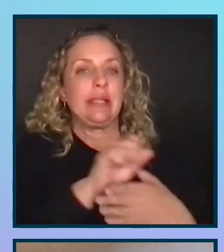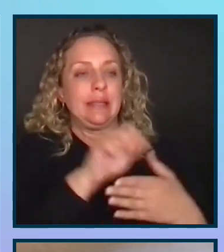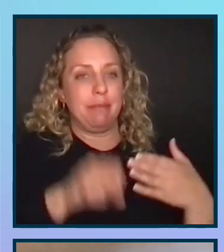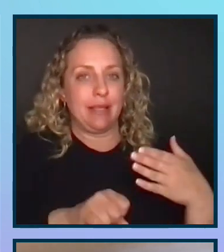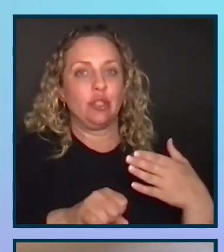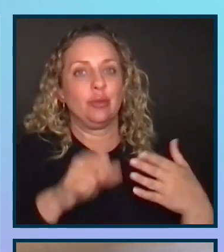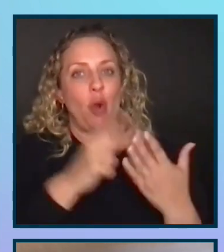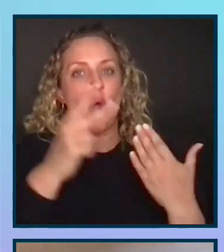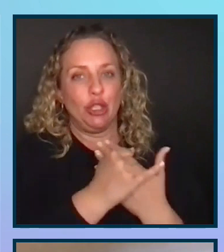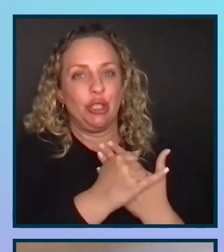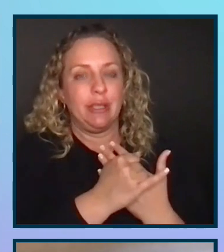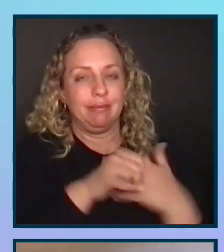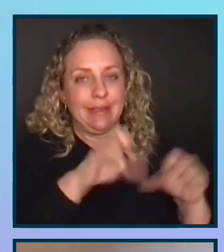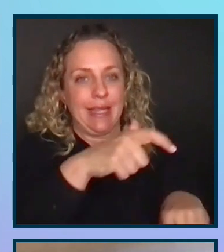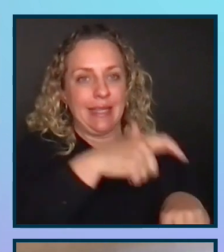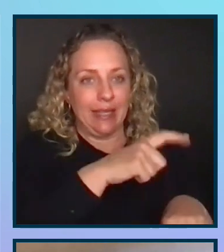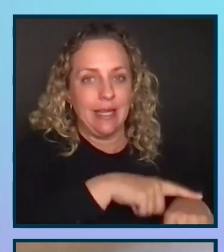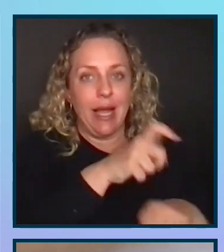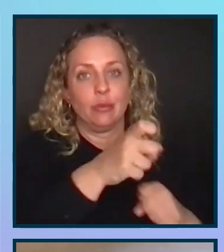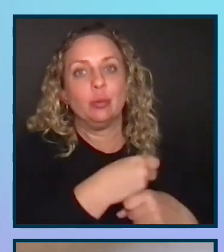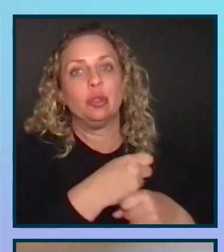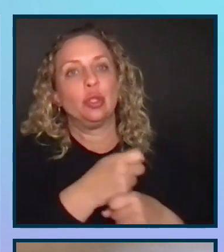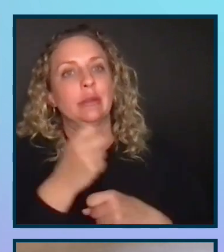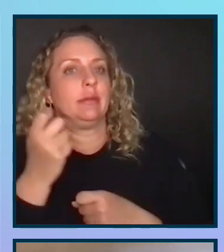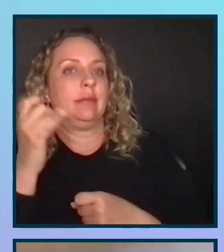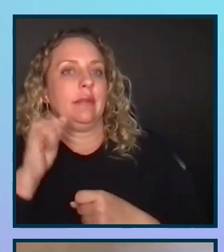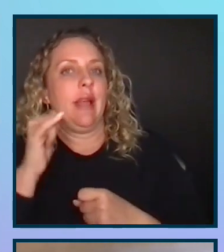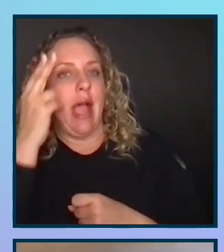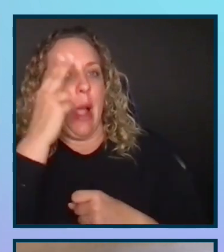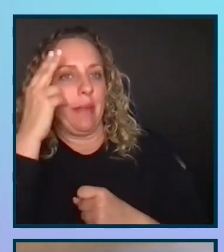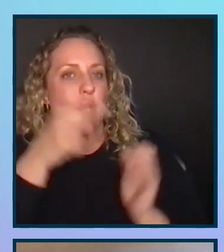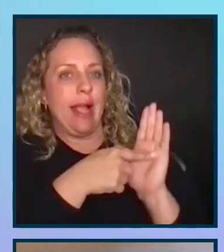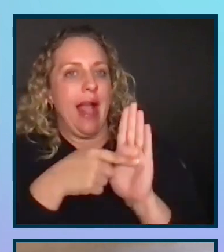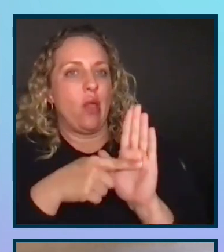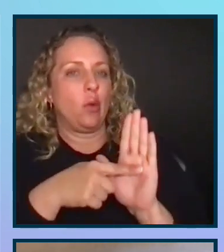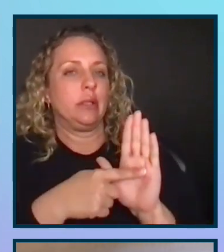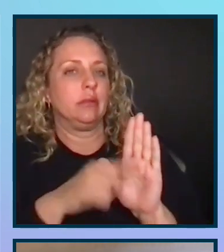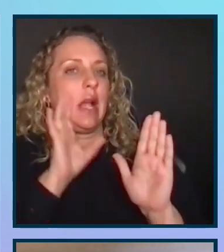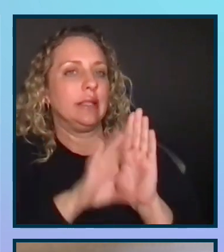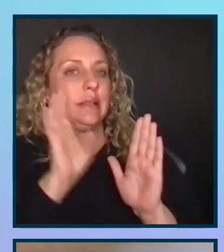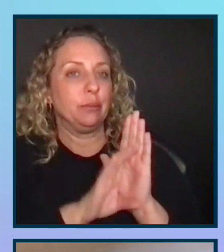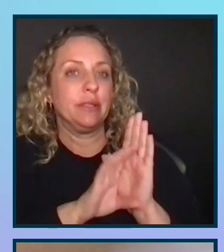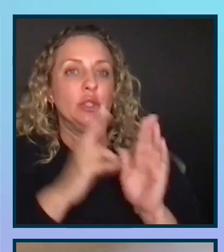to produce a gallery exhibition. using the Abilities Design Framework,